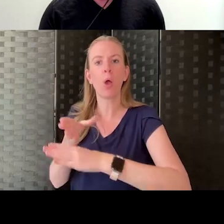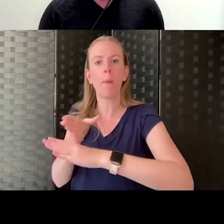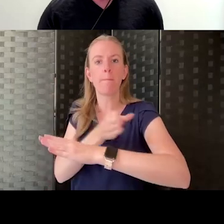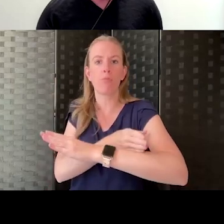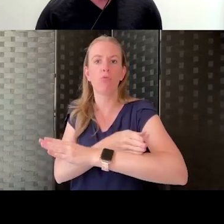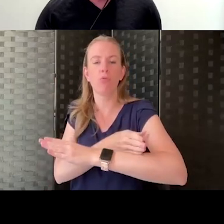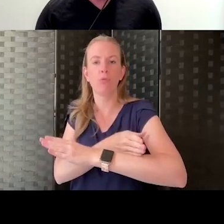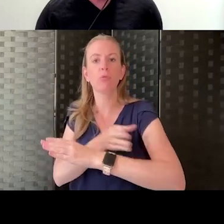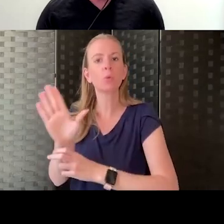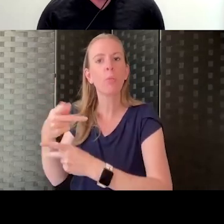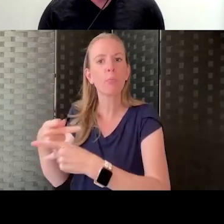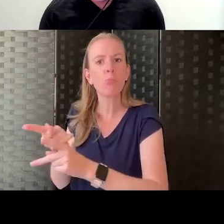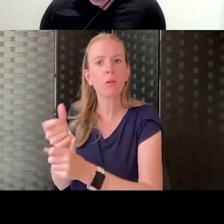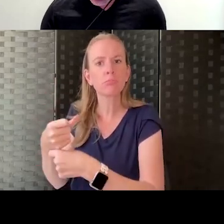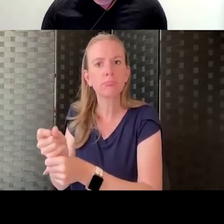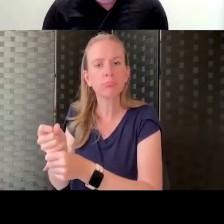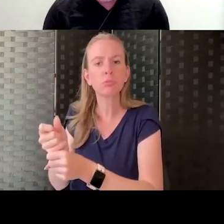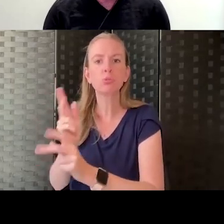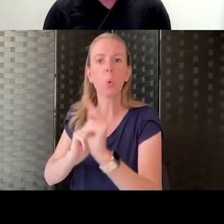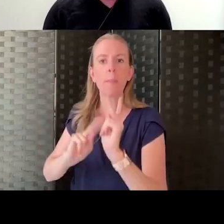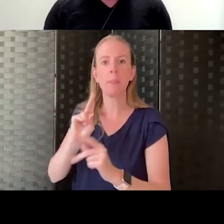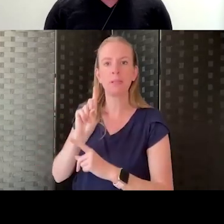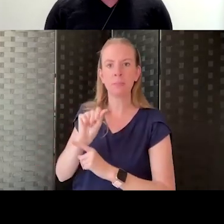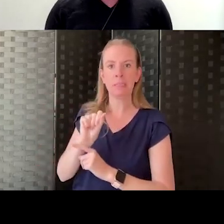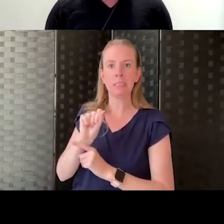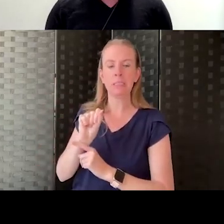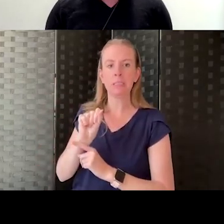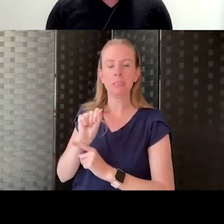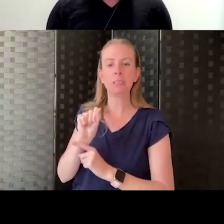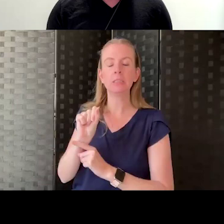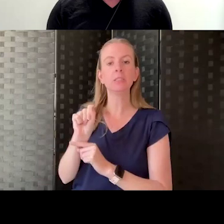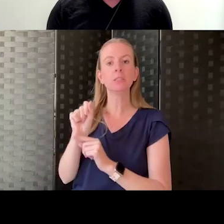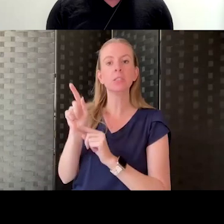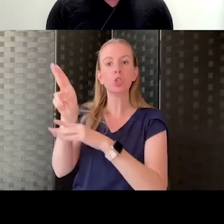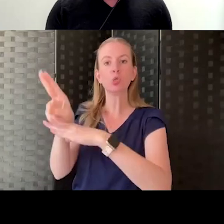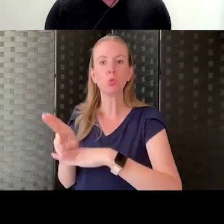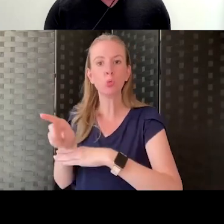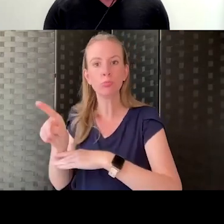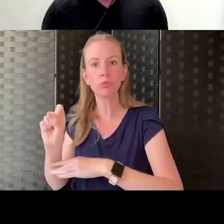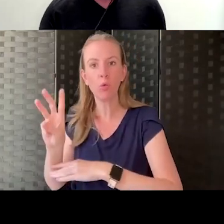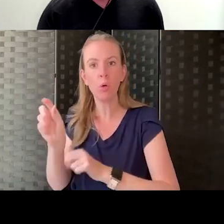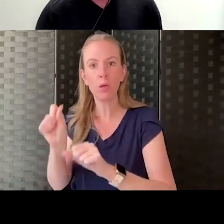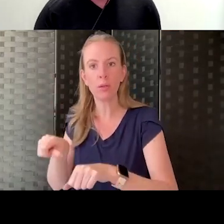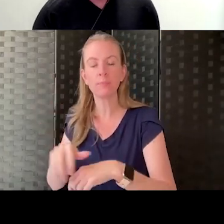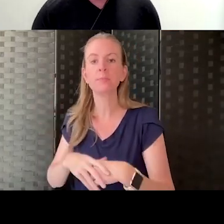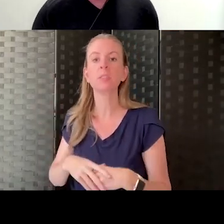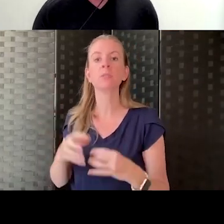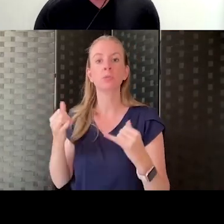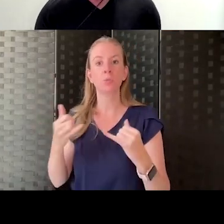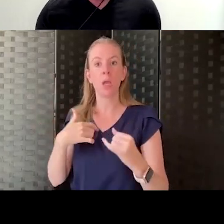the products they are building so people with disabilities can also use them. Today what I want to talk to you about is improving